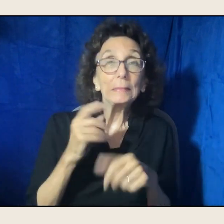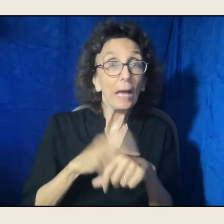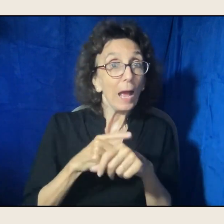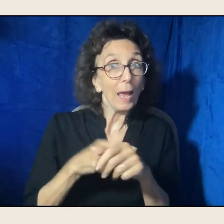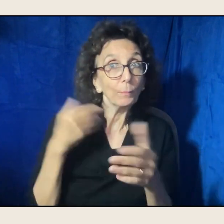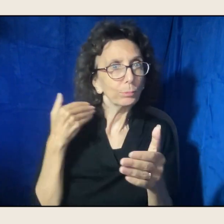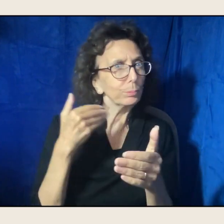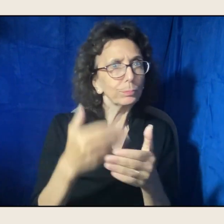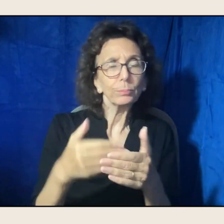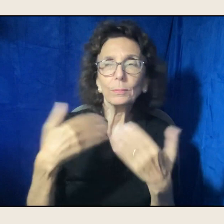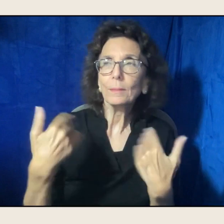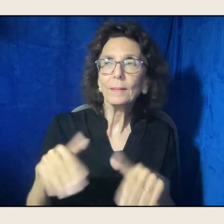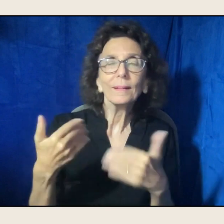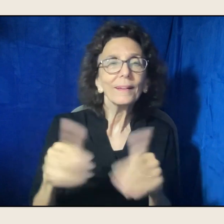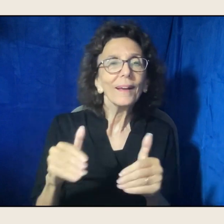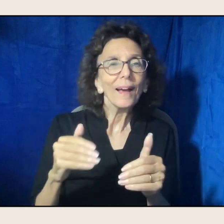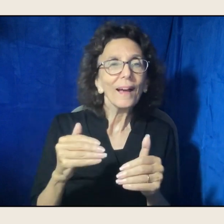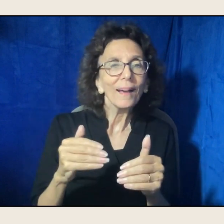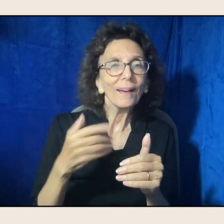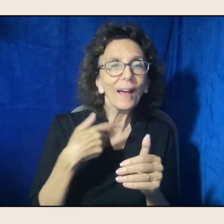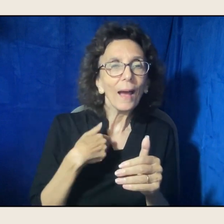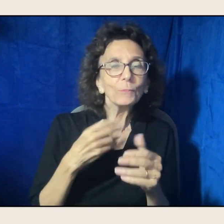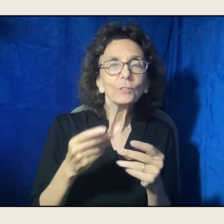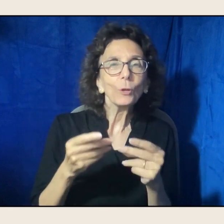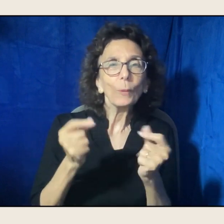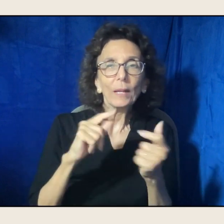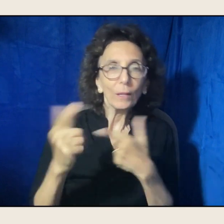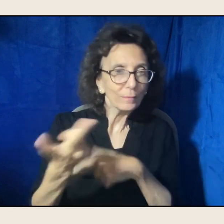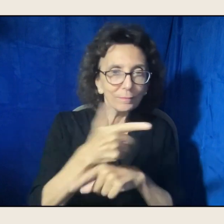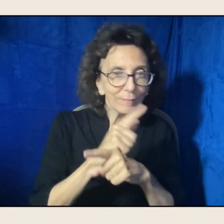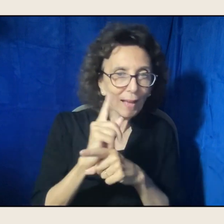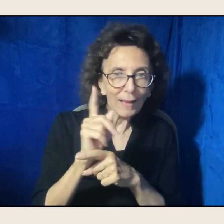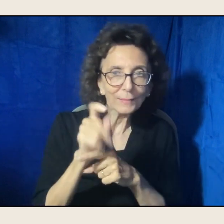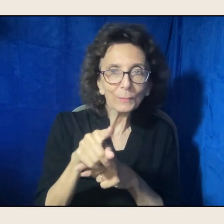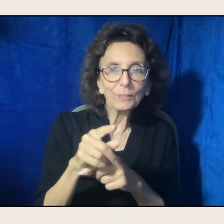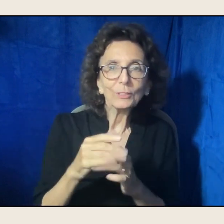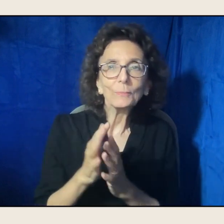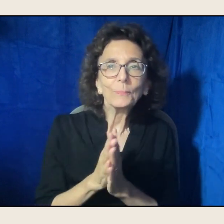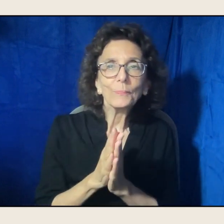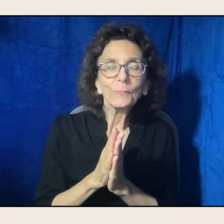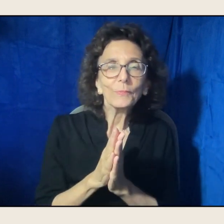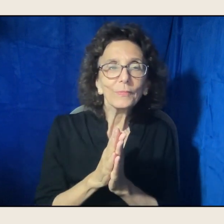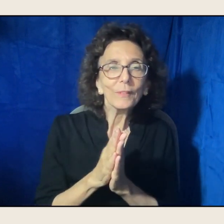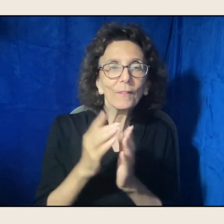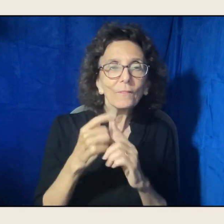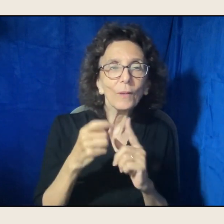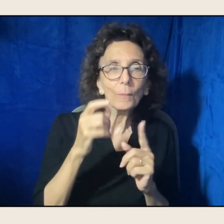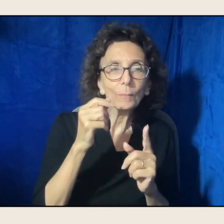that we could do a quick round robin to answer. And this is from Michelle Lanier,